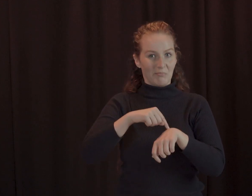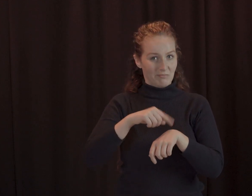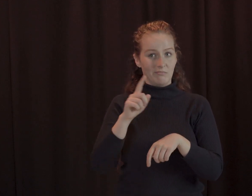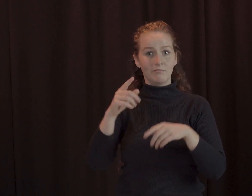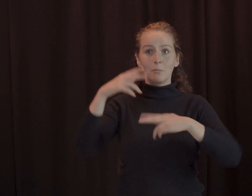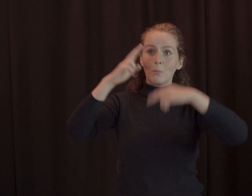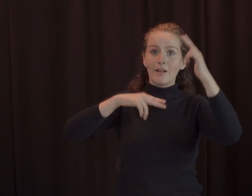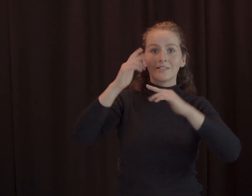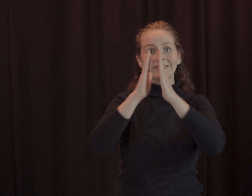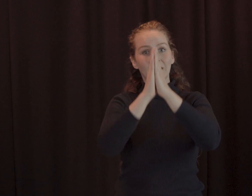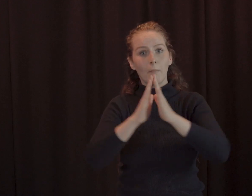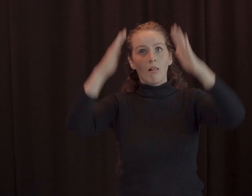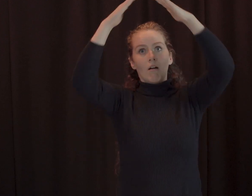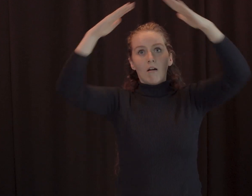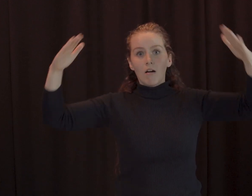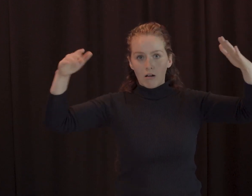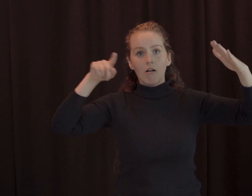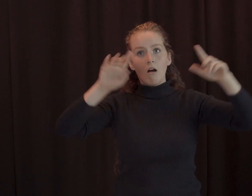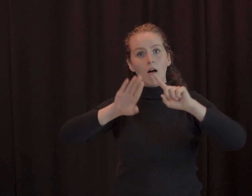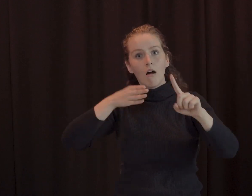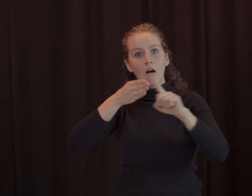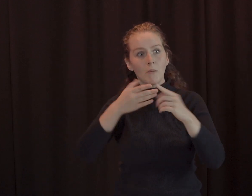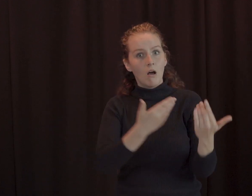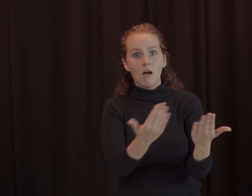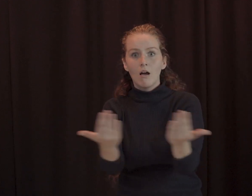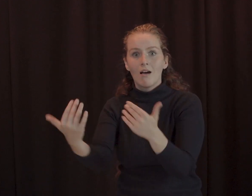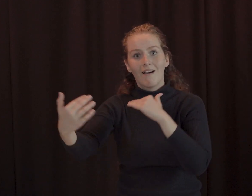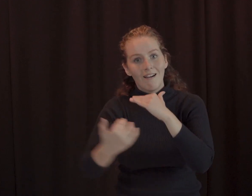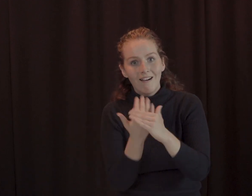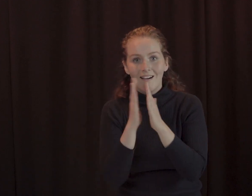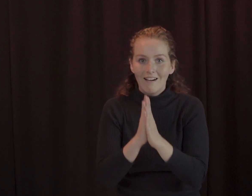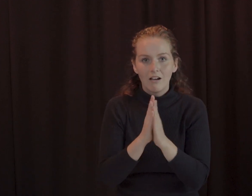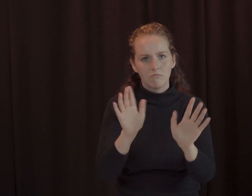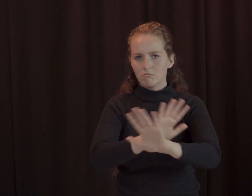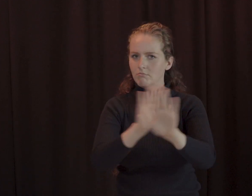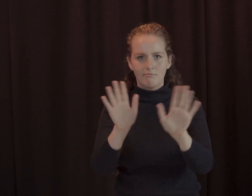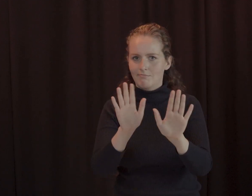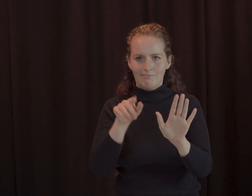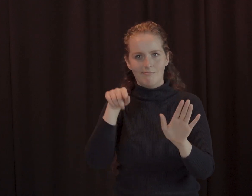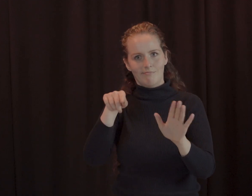The ancient Greeks built temples not to congregate and to worship,